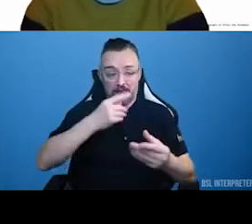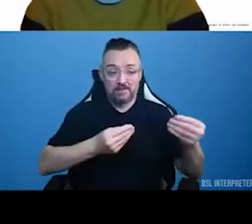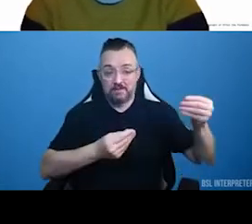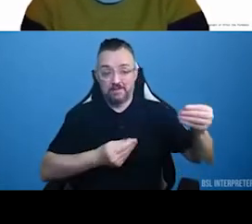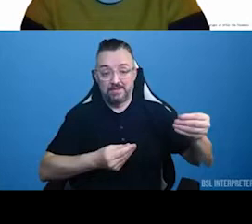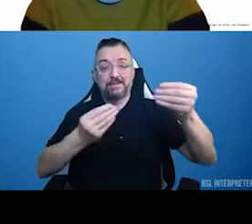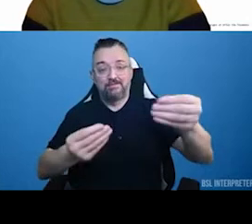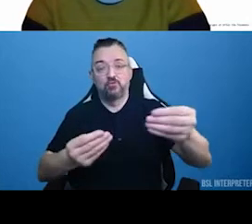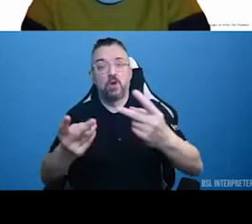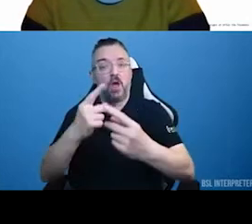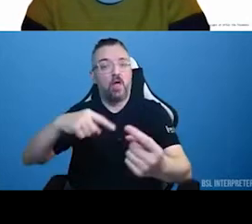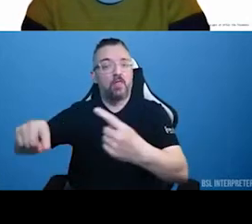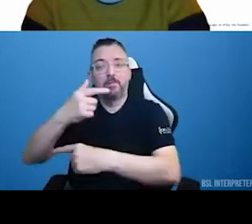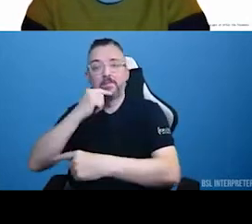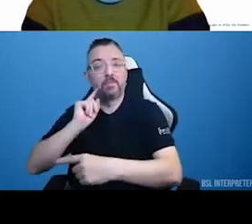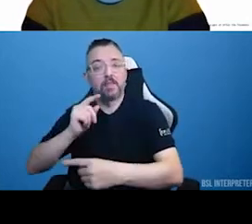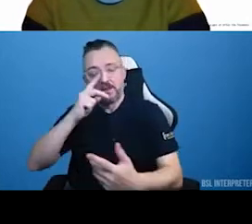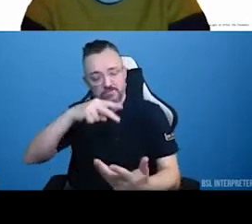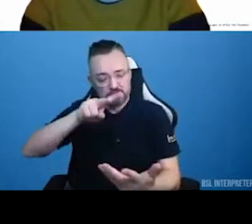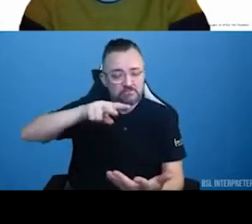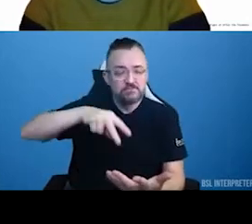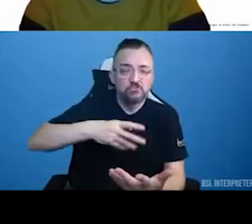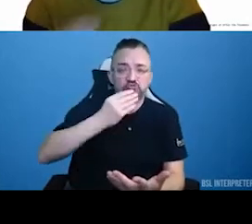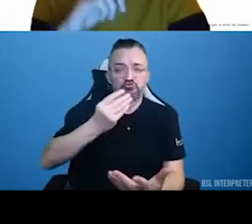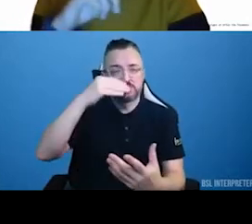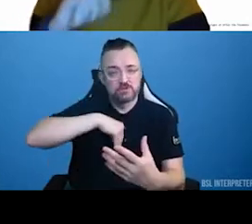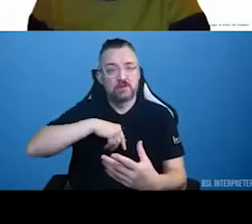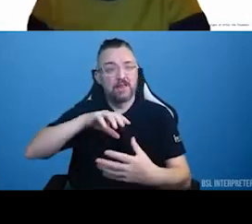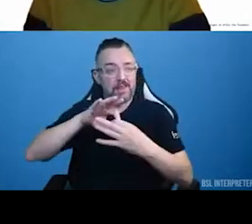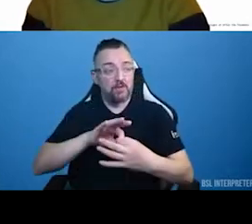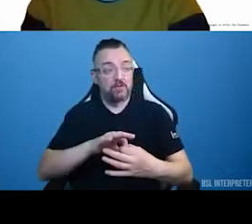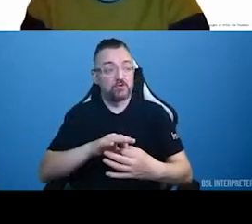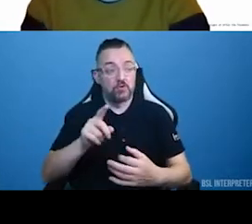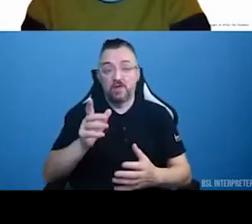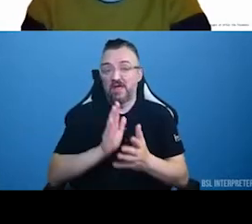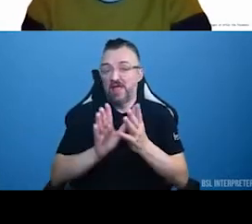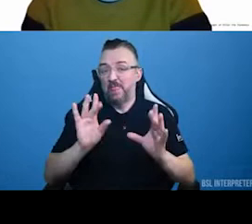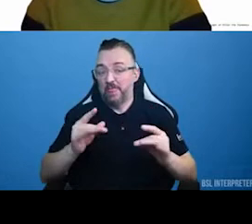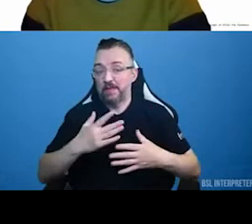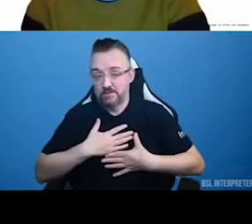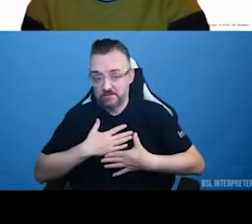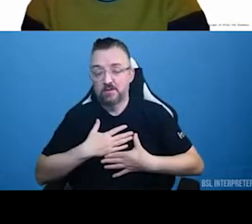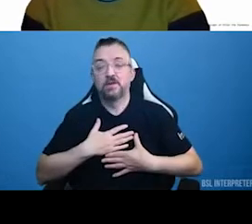around Scotland and around the world. So that's me. Thank you very much for listening, and if you have any questions,